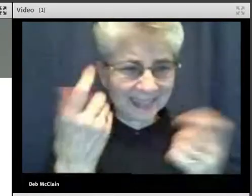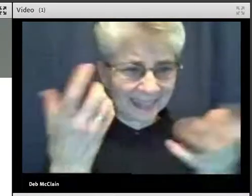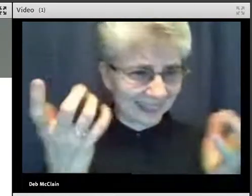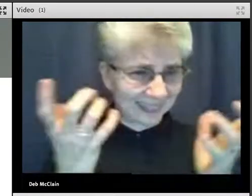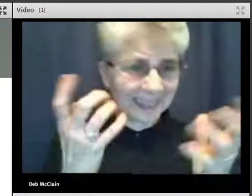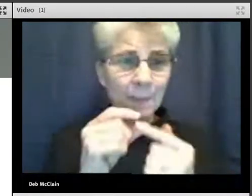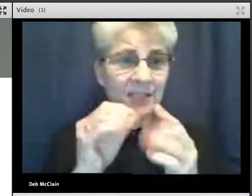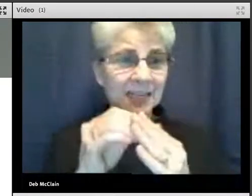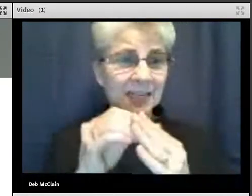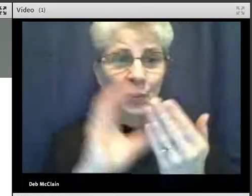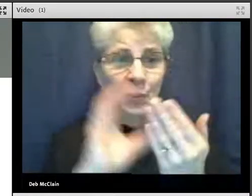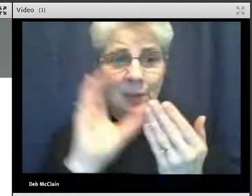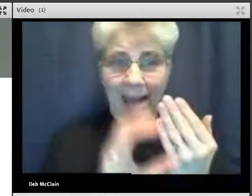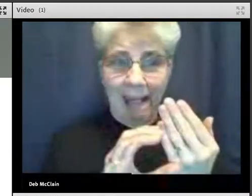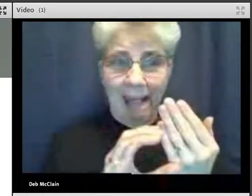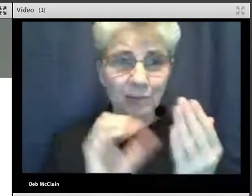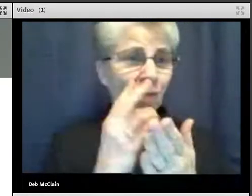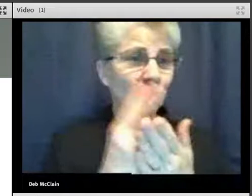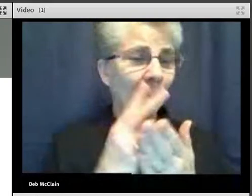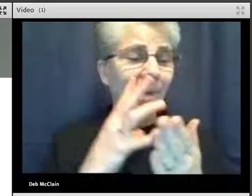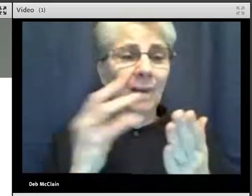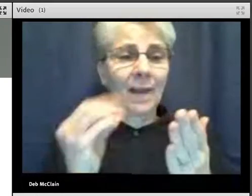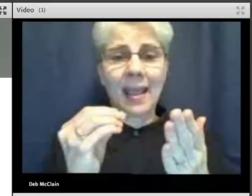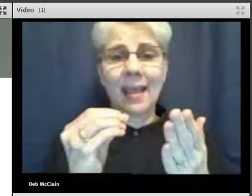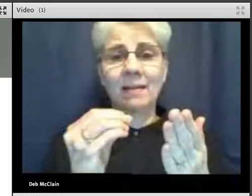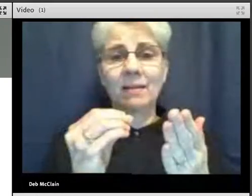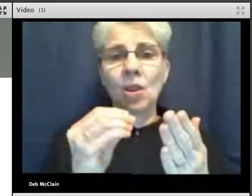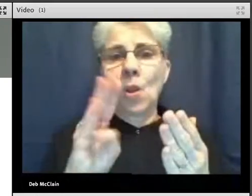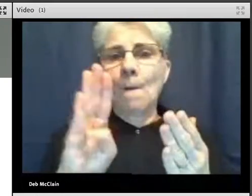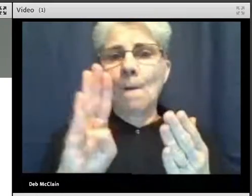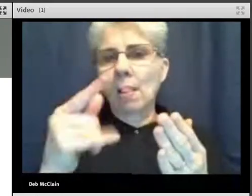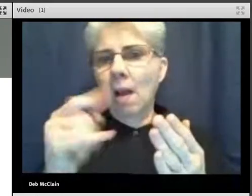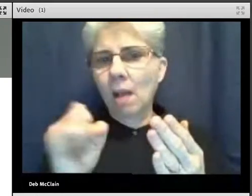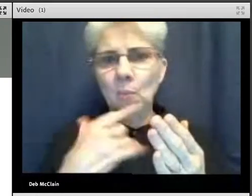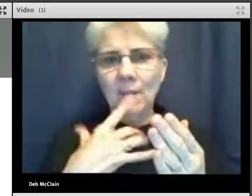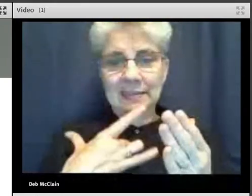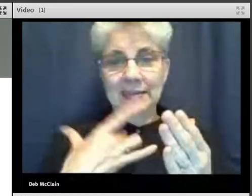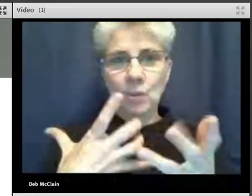Does that make sense to everybody? Especially in your calendaring software, in your blogs,